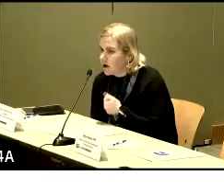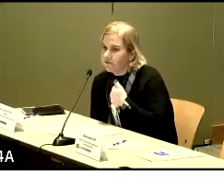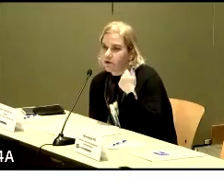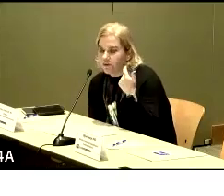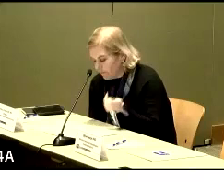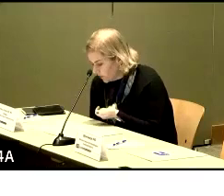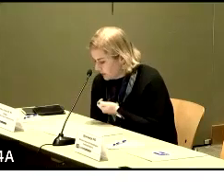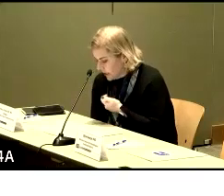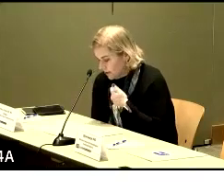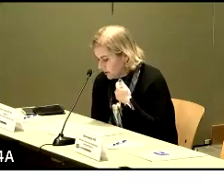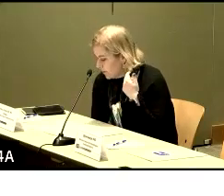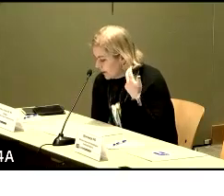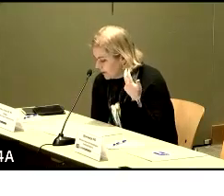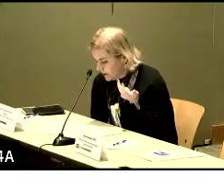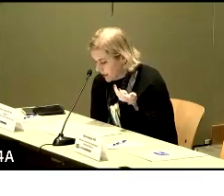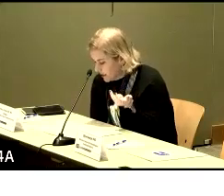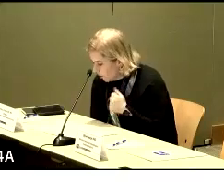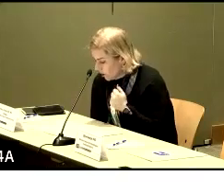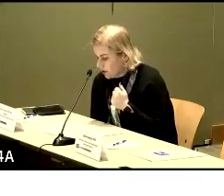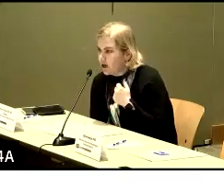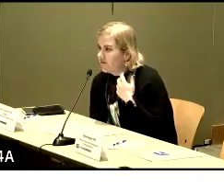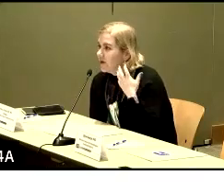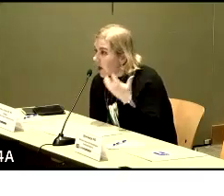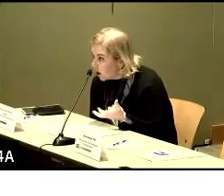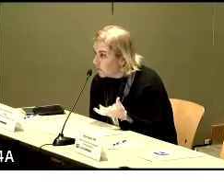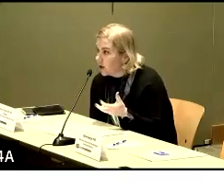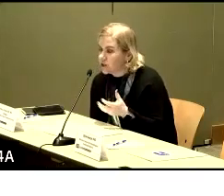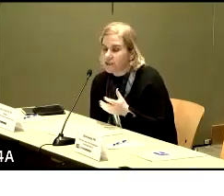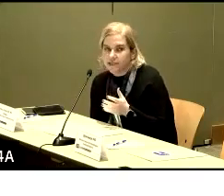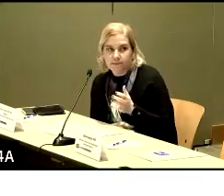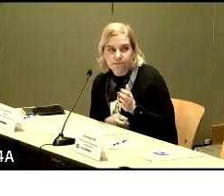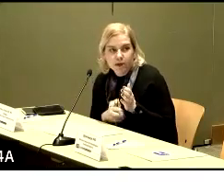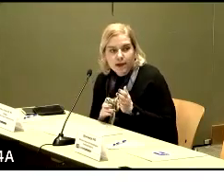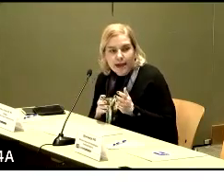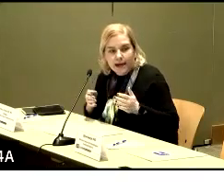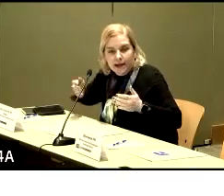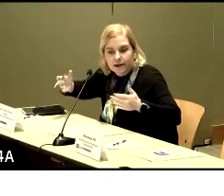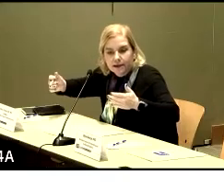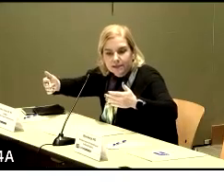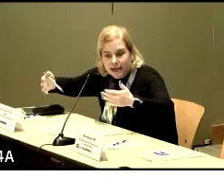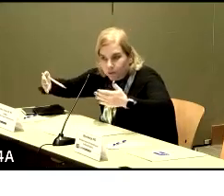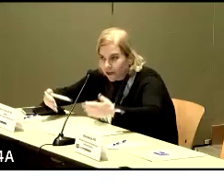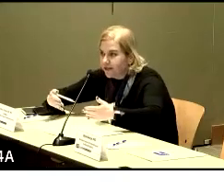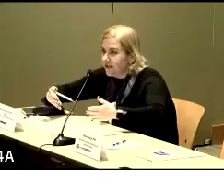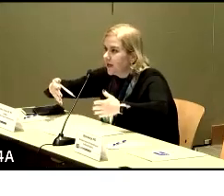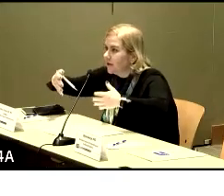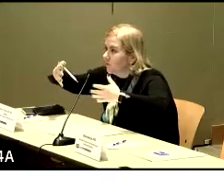law enforcement, first responders, the coroner's office, a harm reduction team and said, "We're going to get a team together.